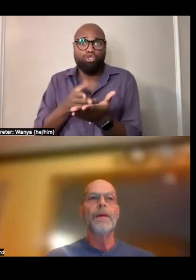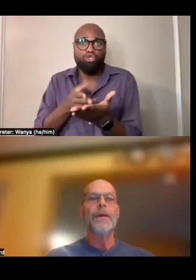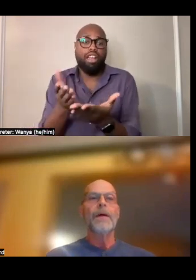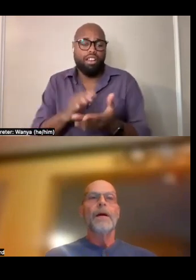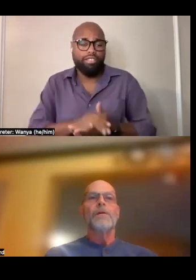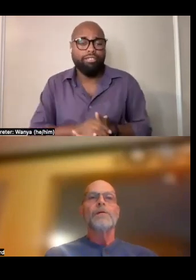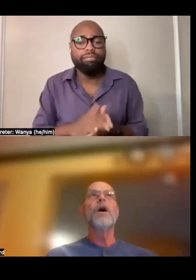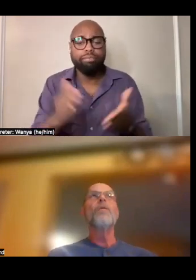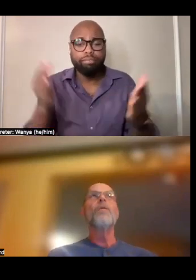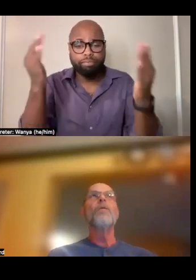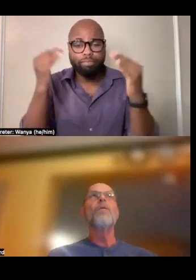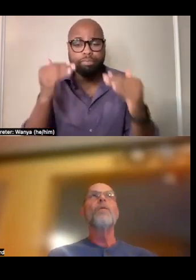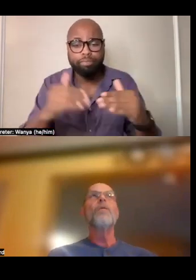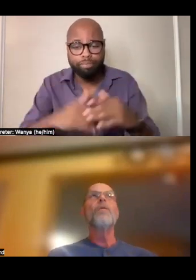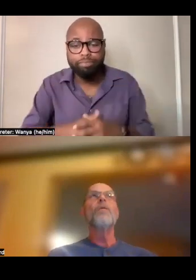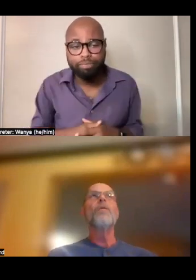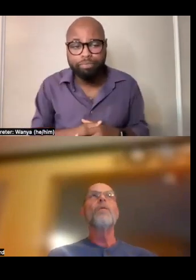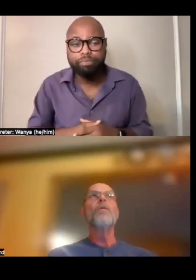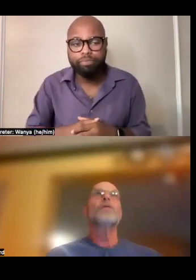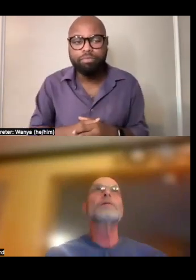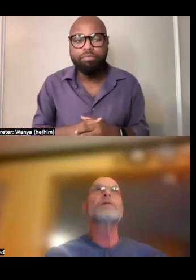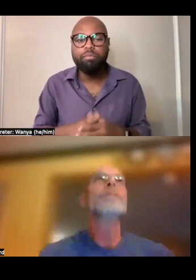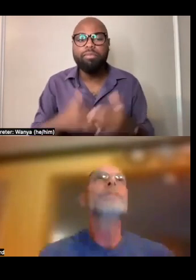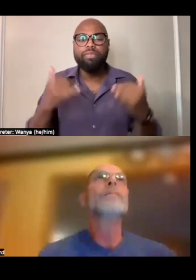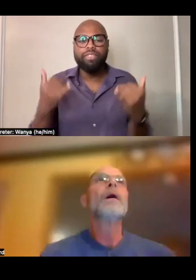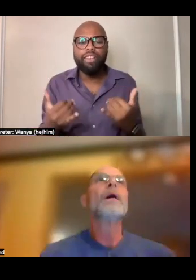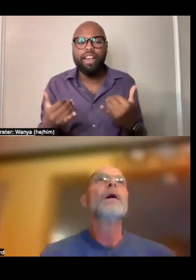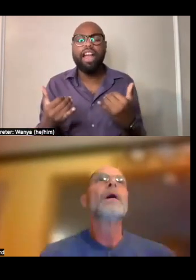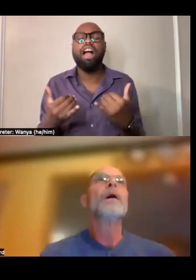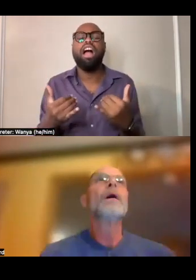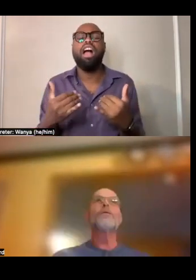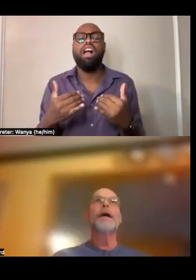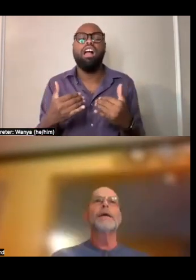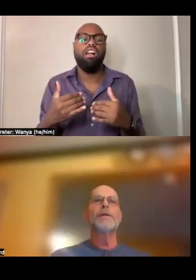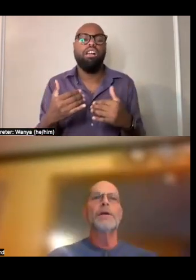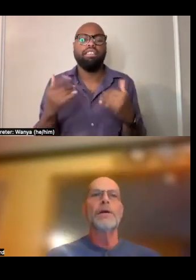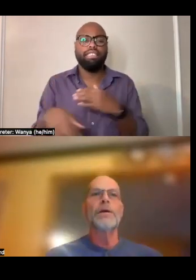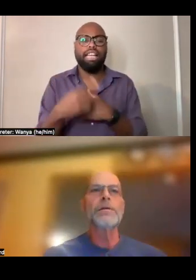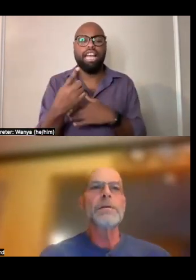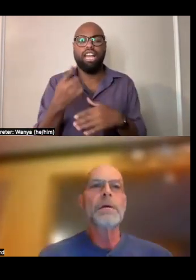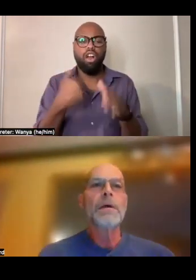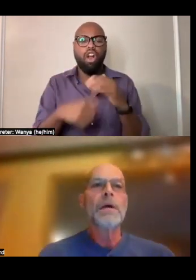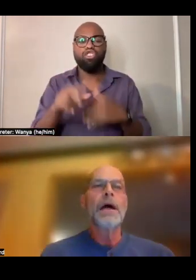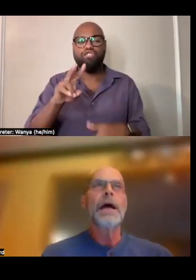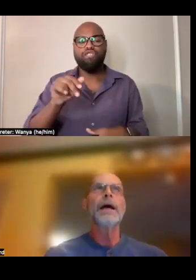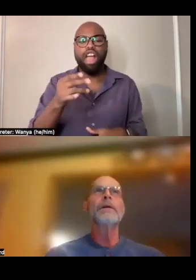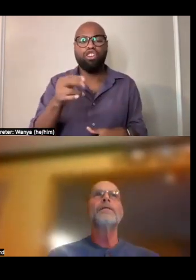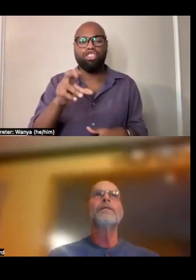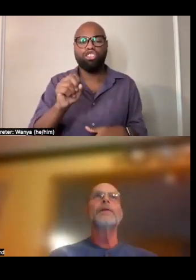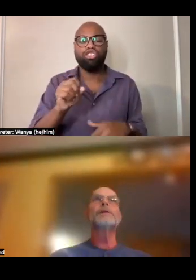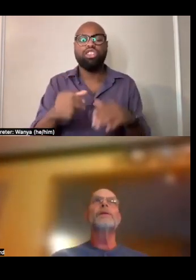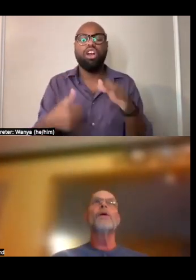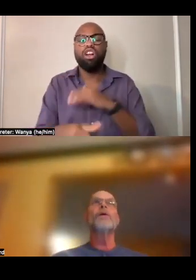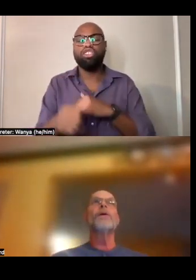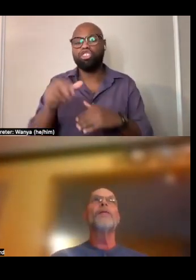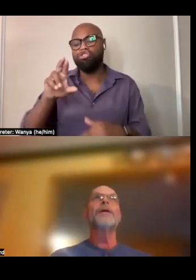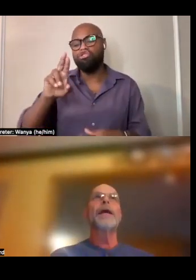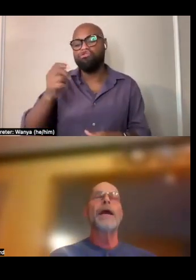We've moved to vouchers under the Reagan years. And these alone are not the answer.